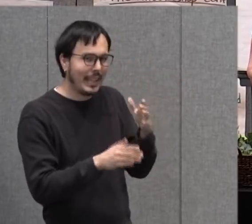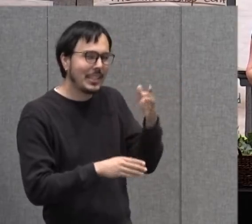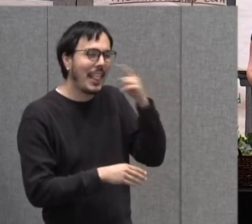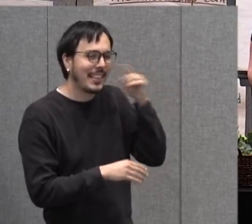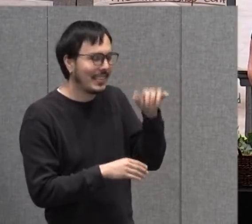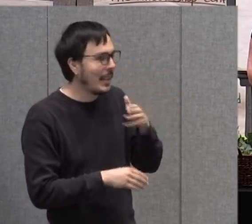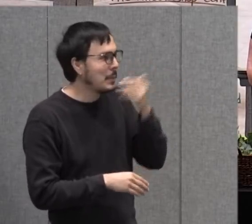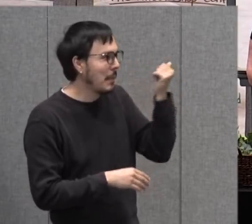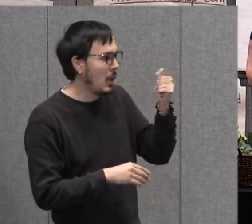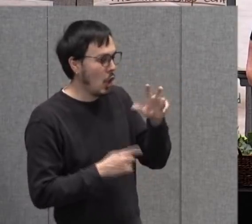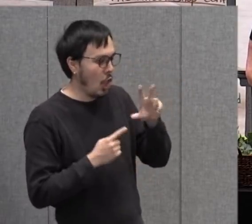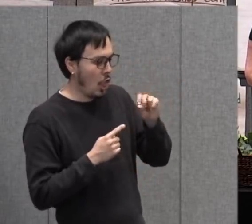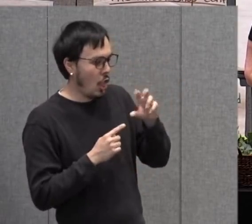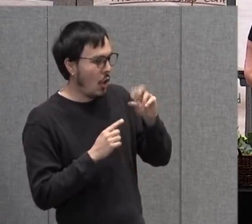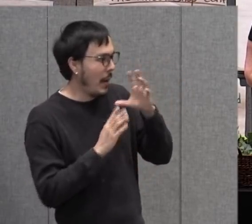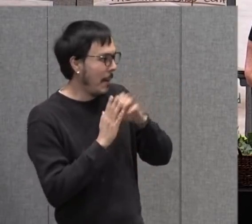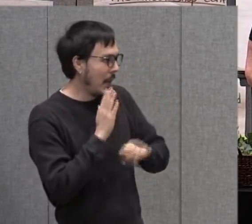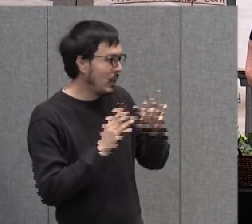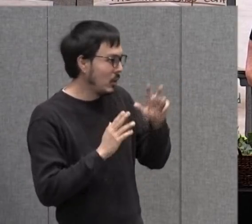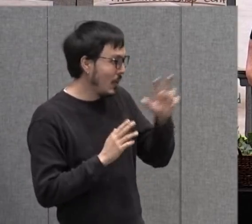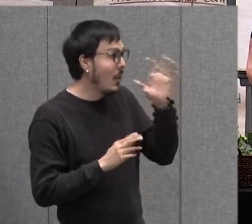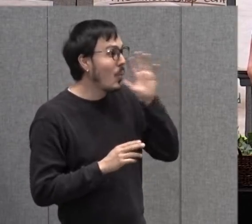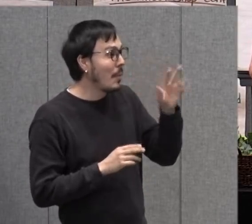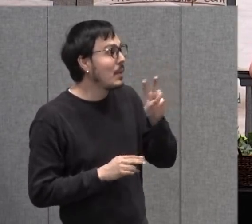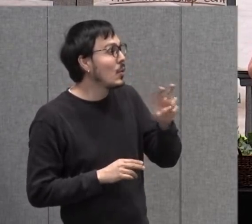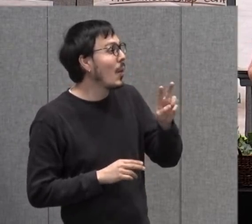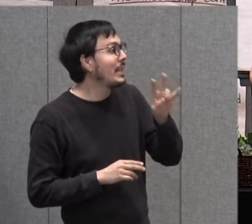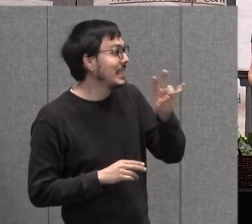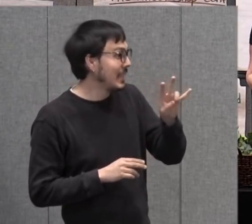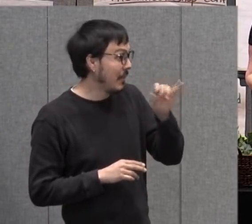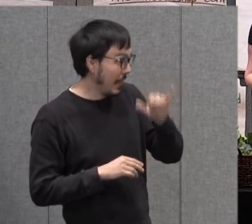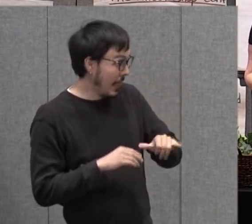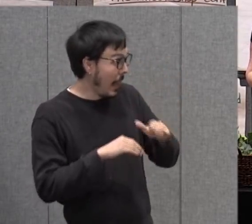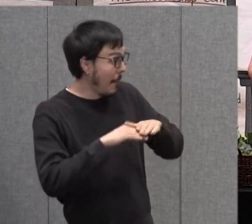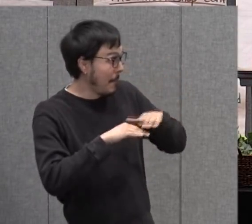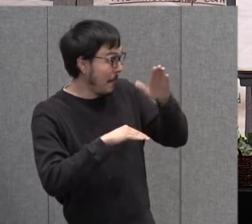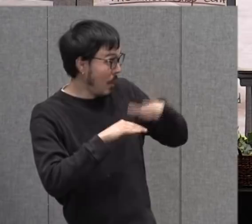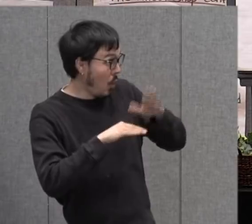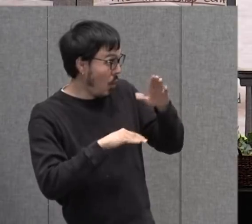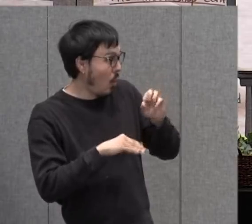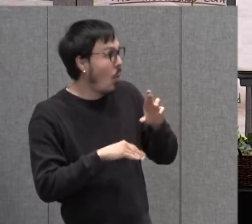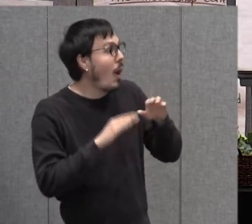30 minus that three is gonna give me 27. So, is that more or less.